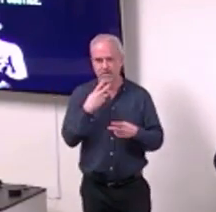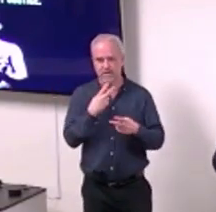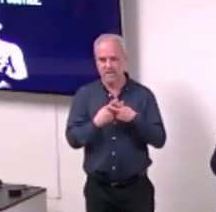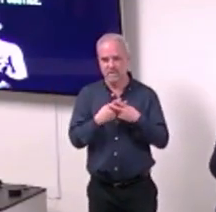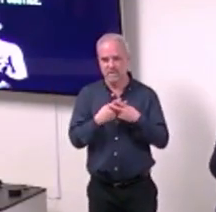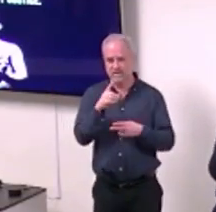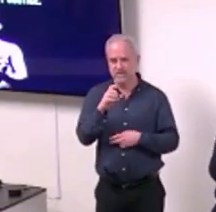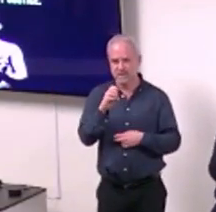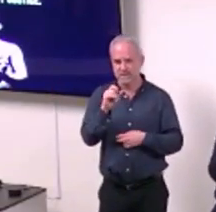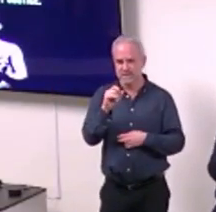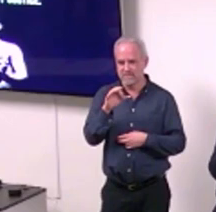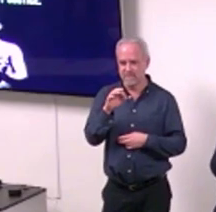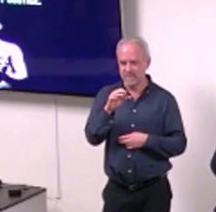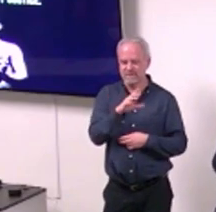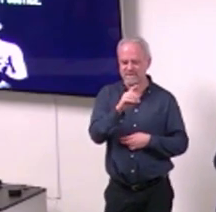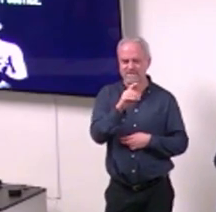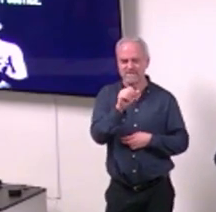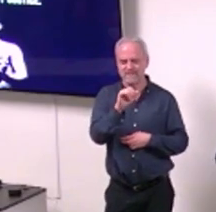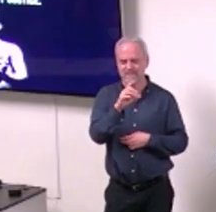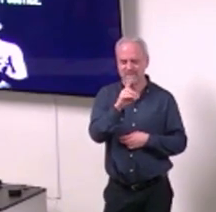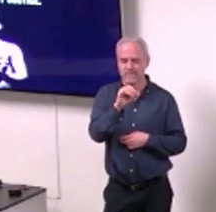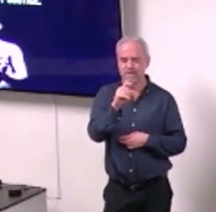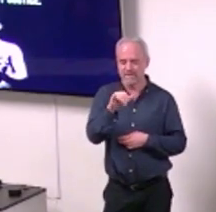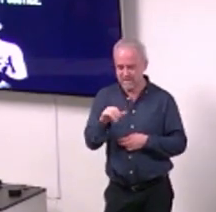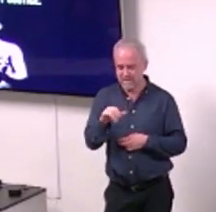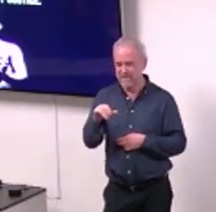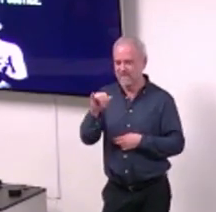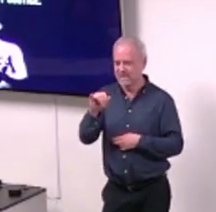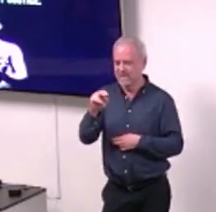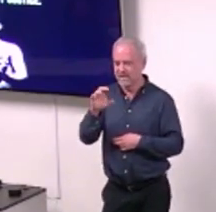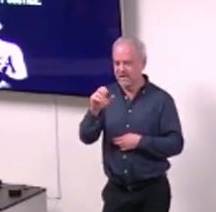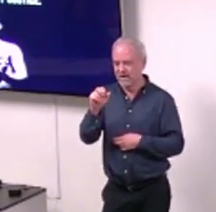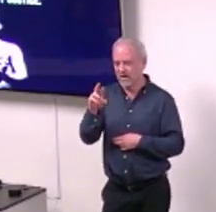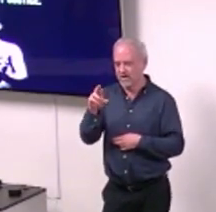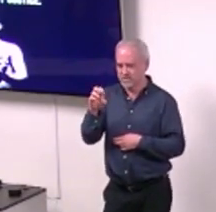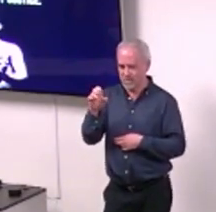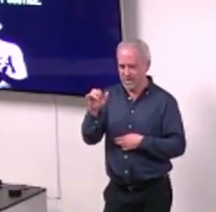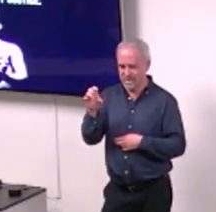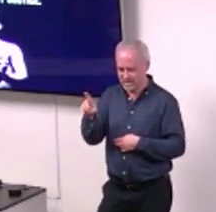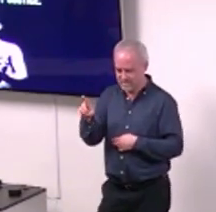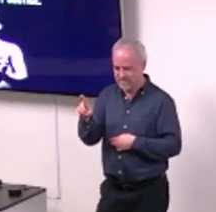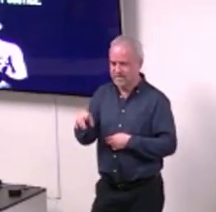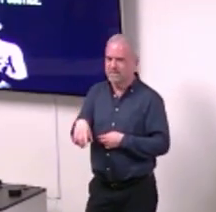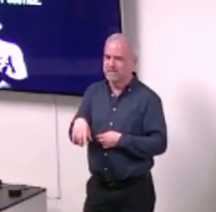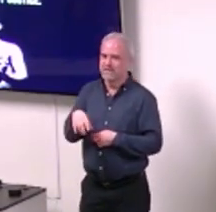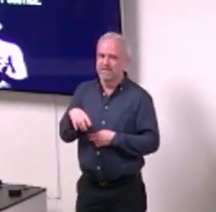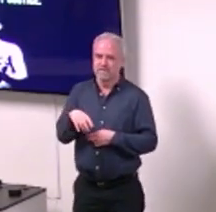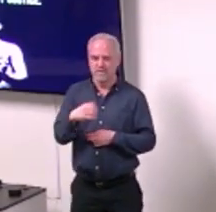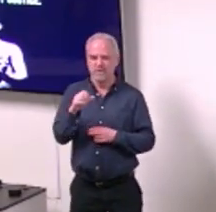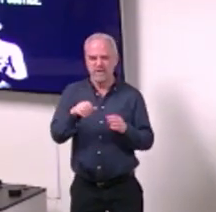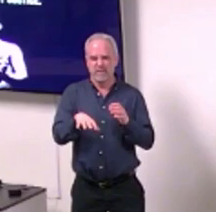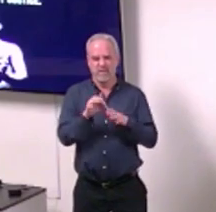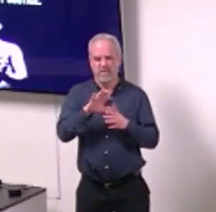And #decriminalizedisability. So on all those different ways you can find information about us. Thank you, Sue.